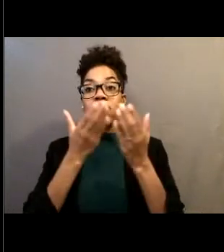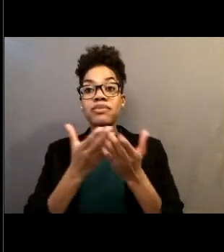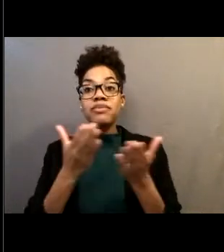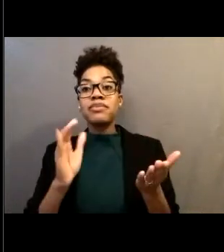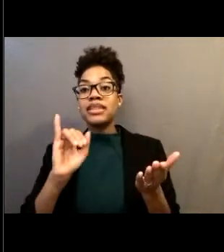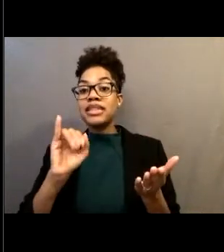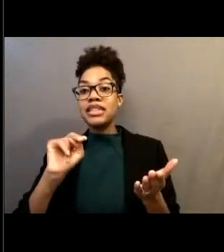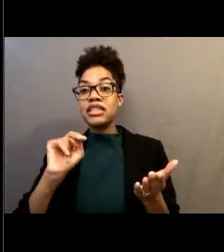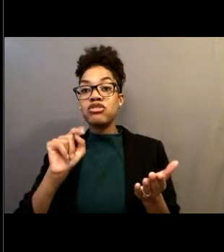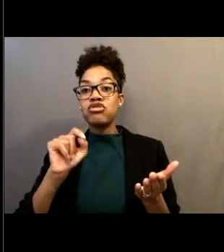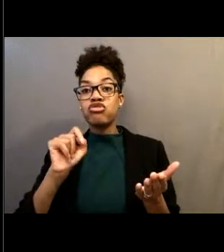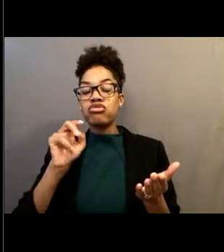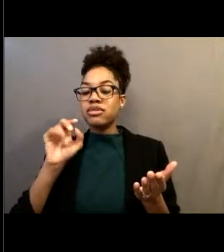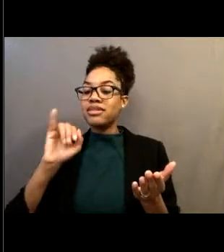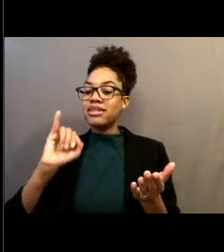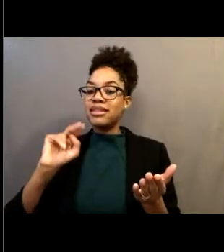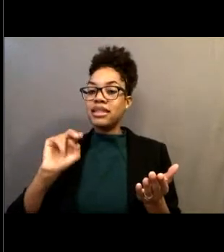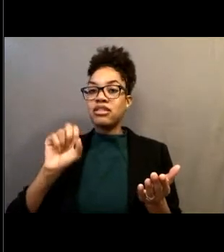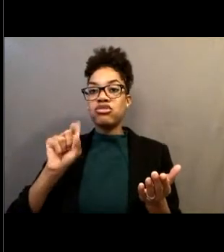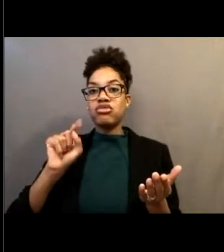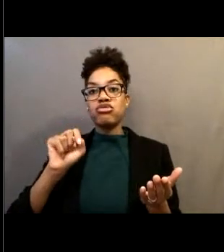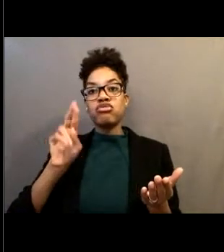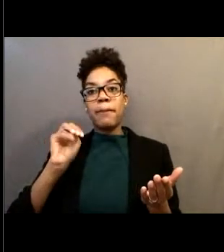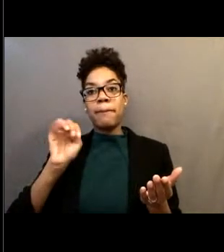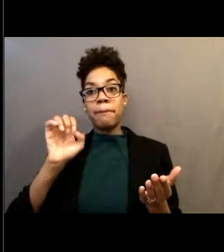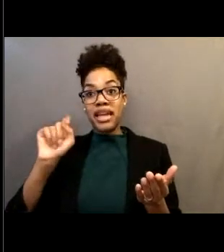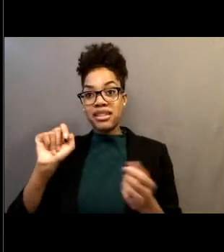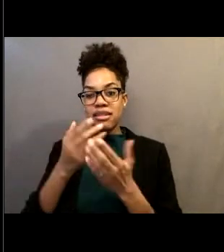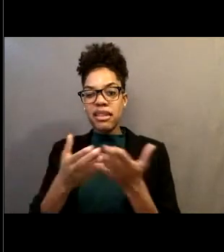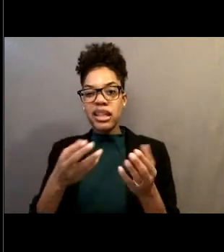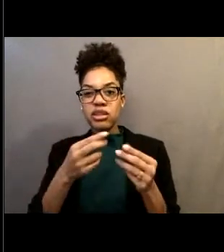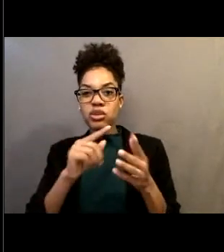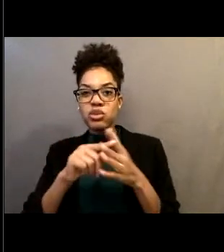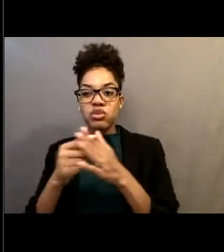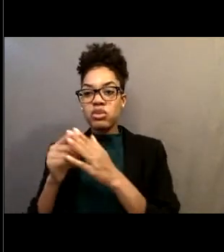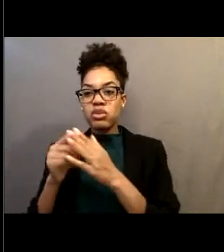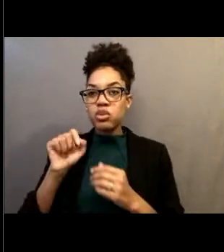And then we manage them here from the DC area. So there's a lot of things going on. Normally we travel a lot.